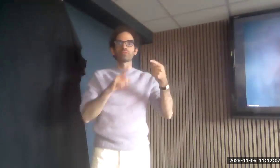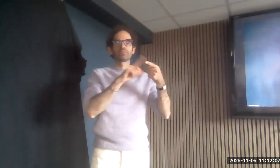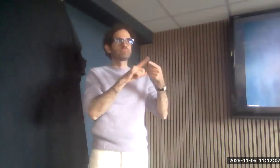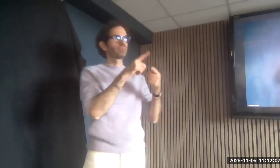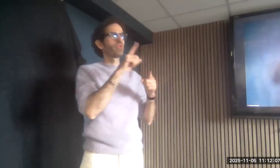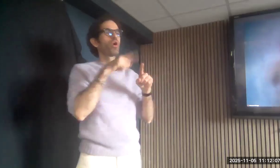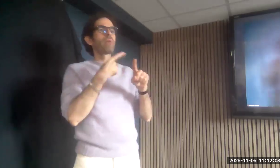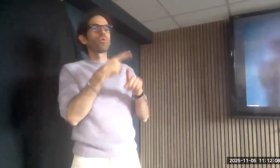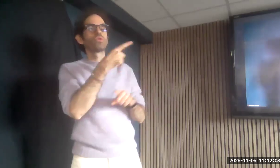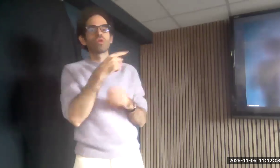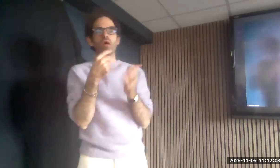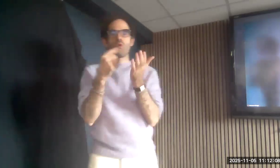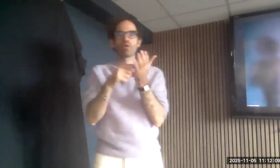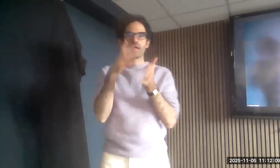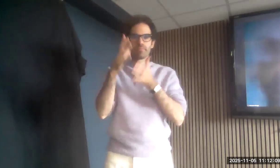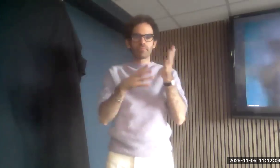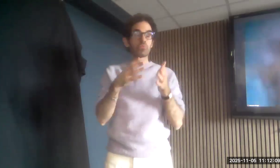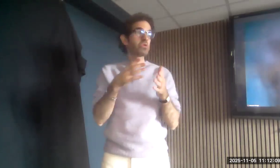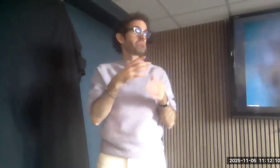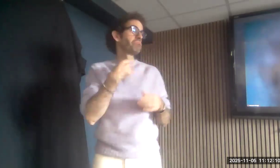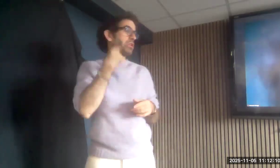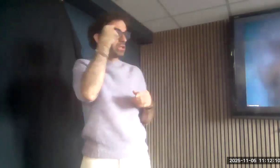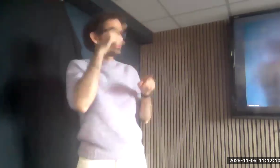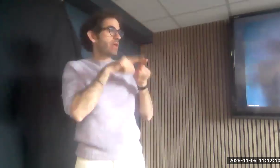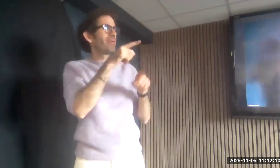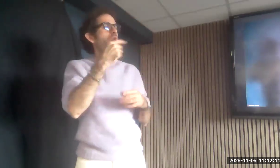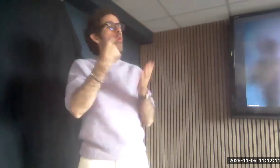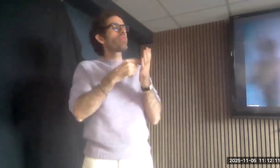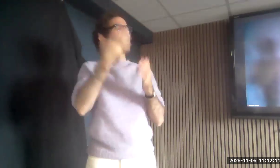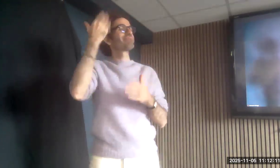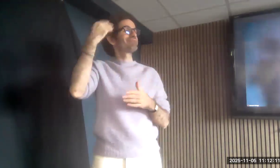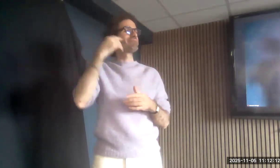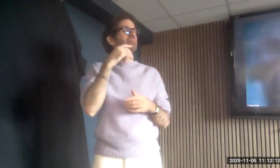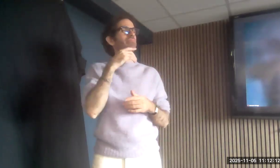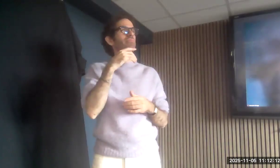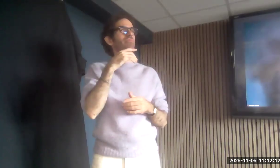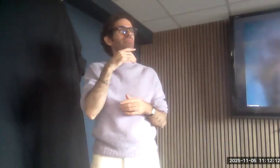So, with regards to your first question about Ugandan sign language,